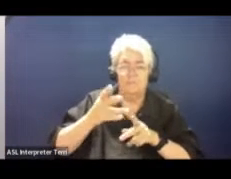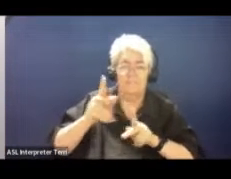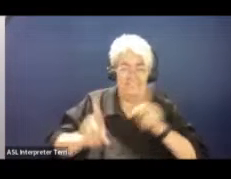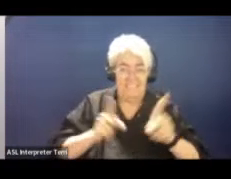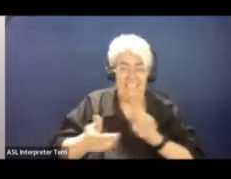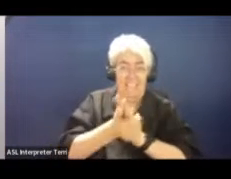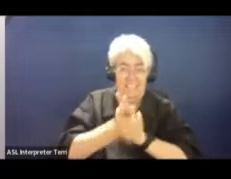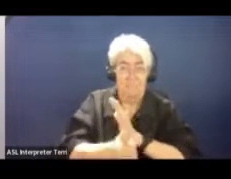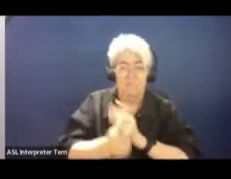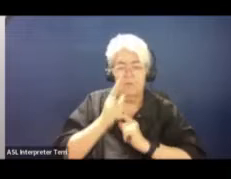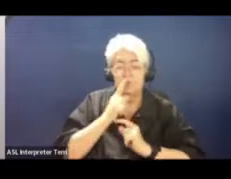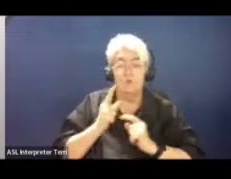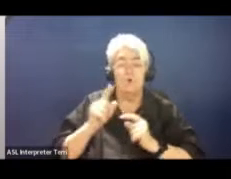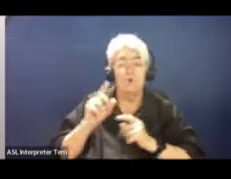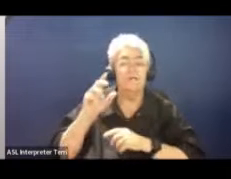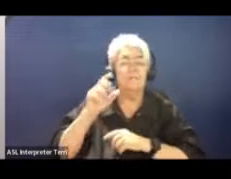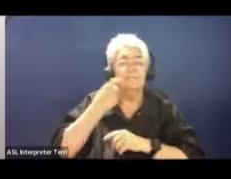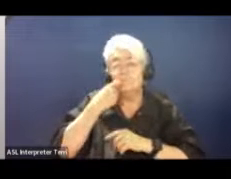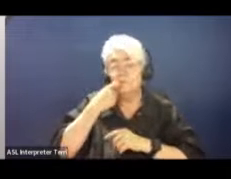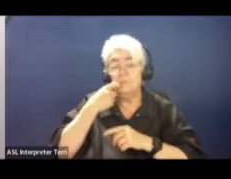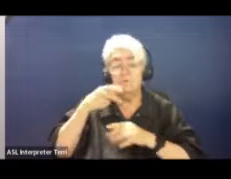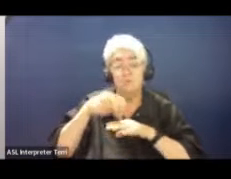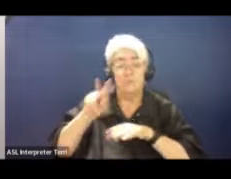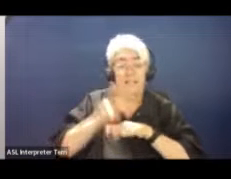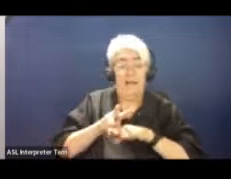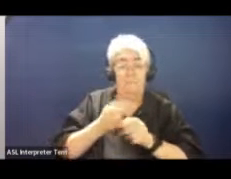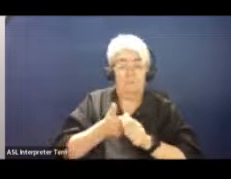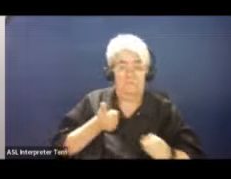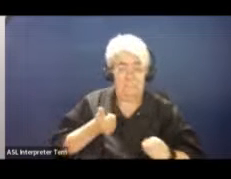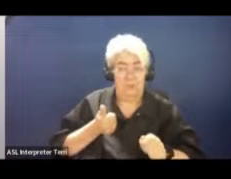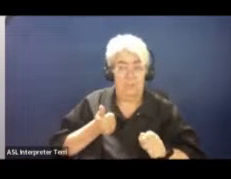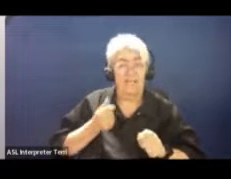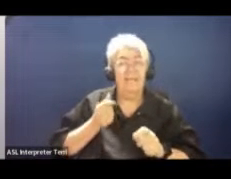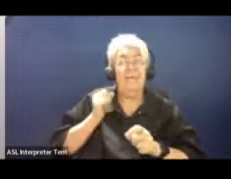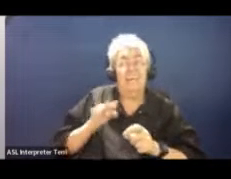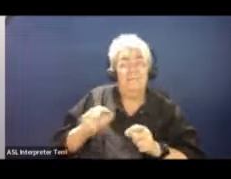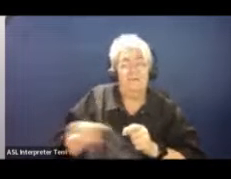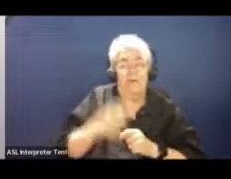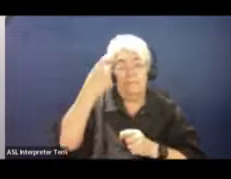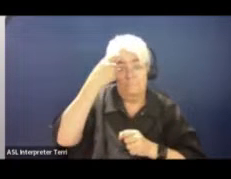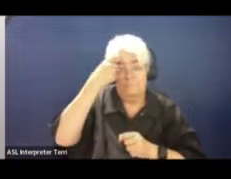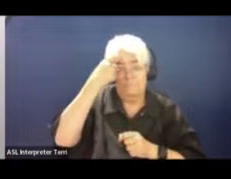substance misuse relapse prevention program specifically for brain injury survivors, really the first of its kind.